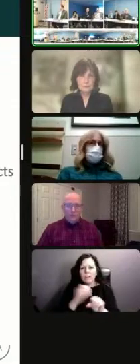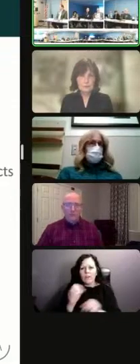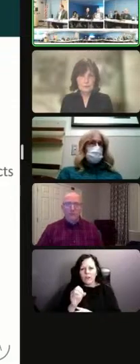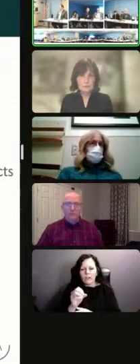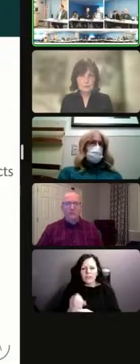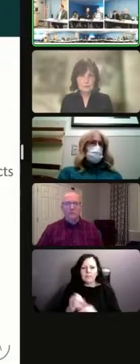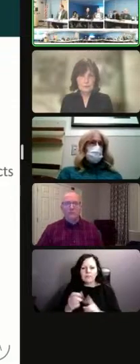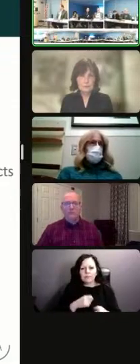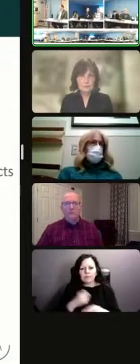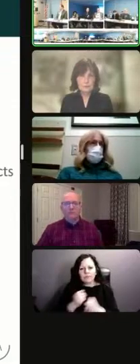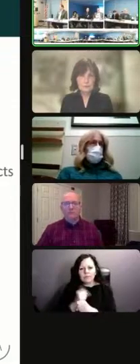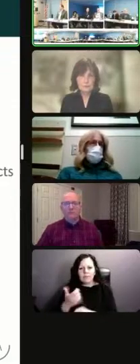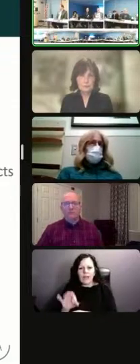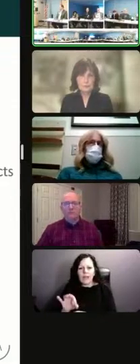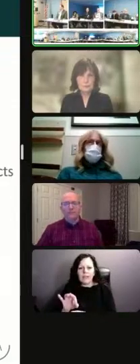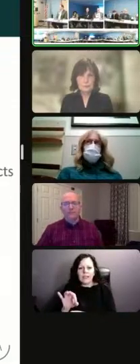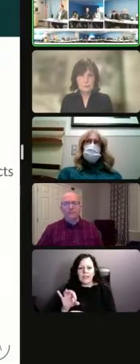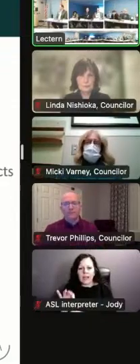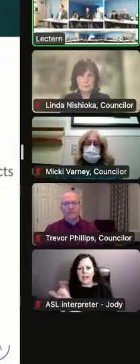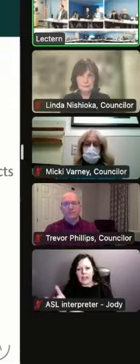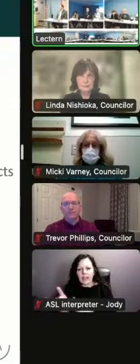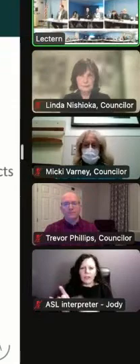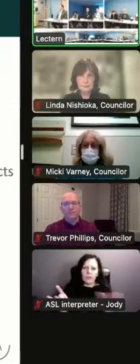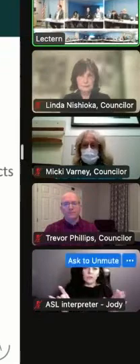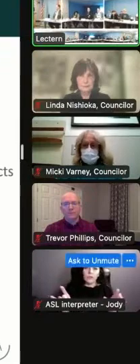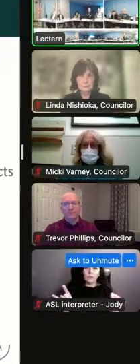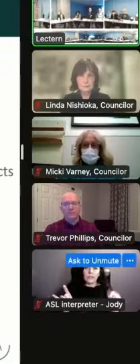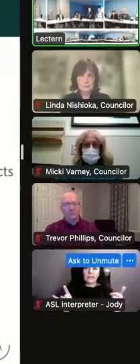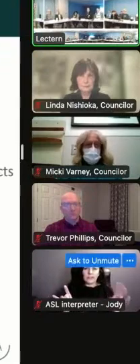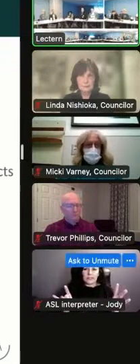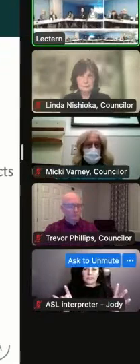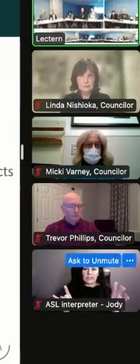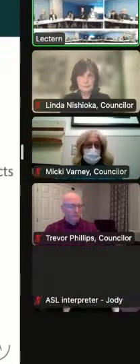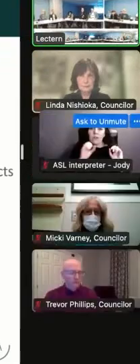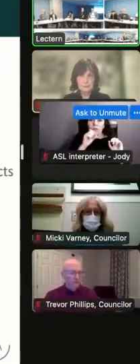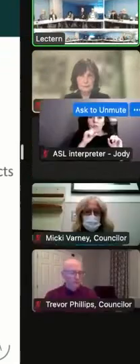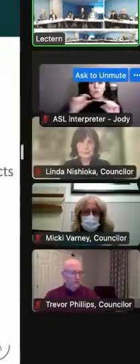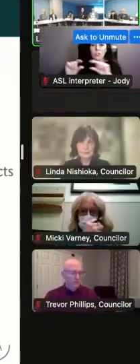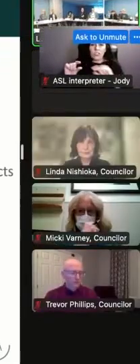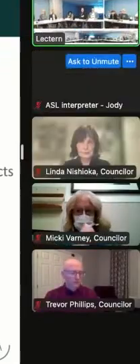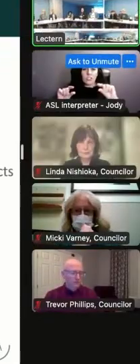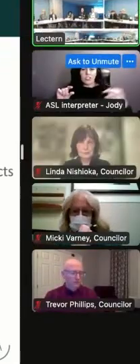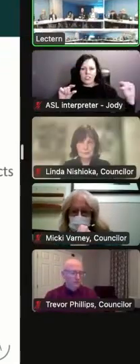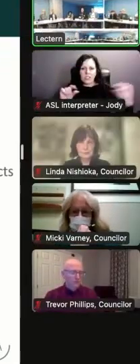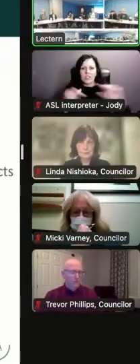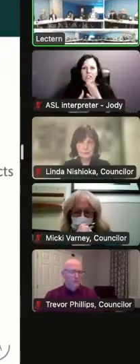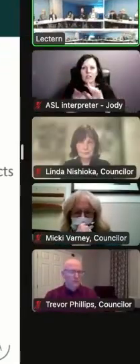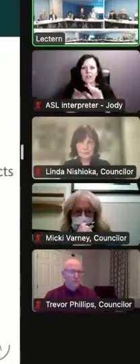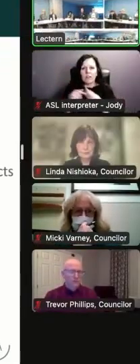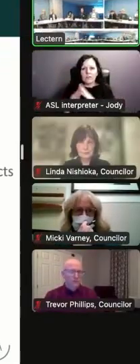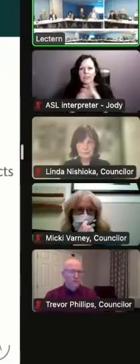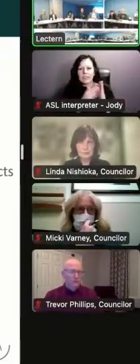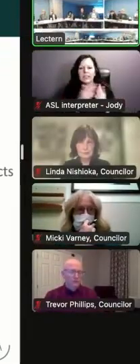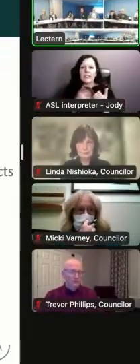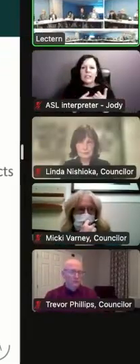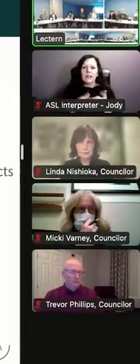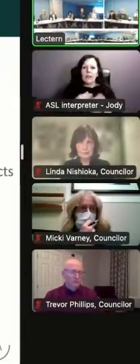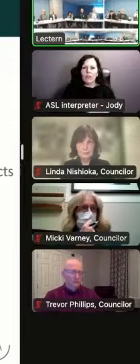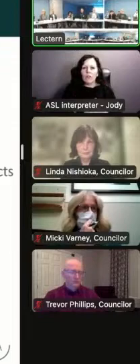TO COMPRESSION AND THIS IS FROM THE ENTIRE SAVE OREGON FROM